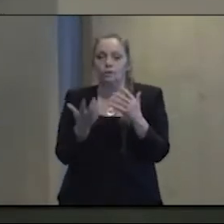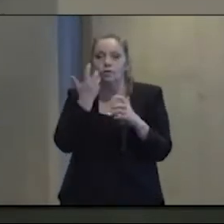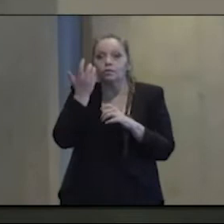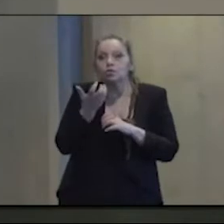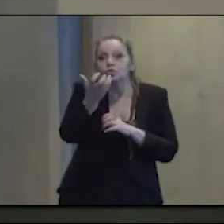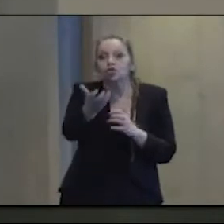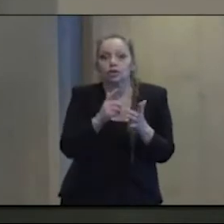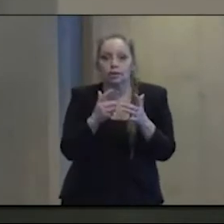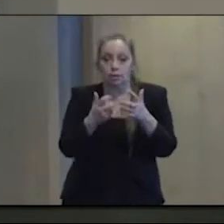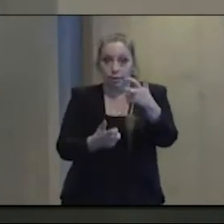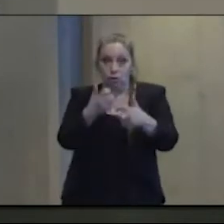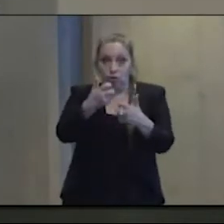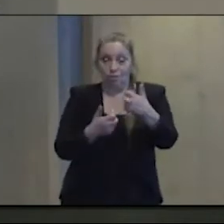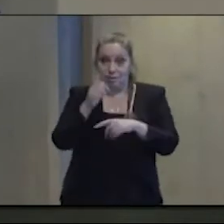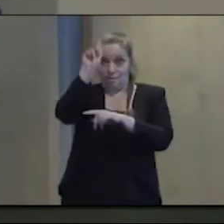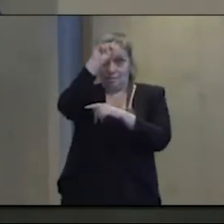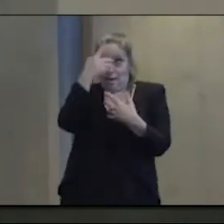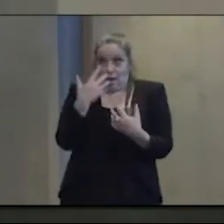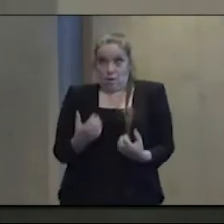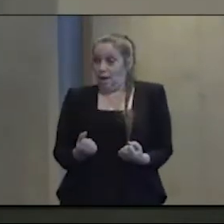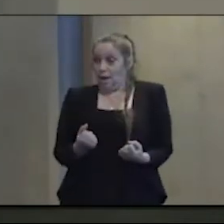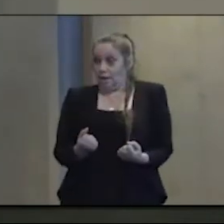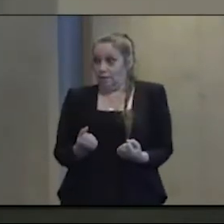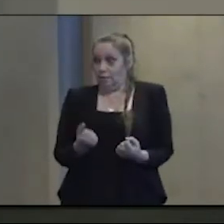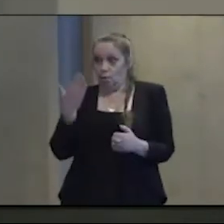Many of the issues that we're currently facing are ones that we probably didn't consider